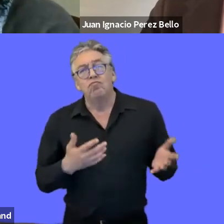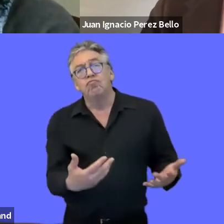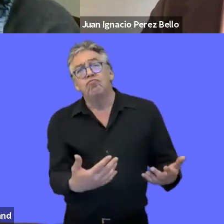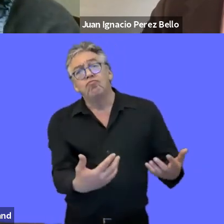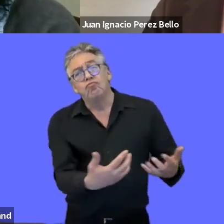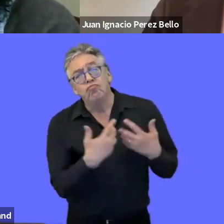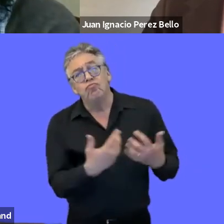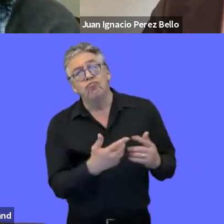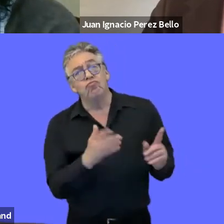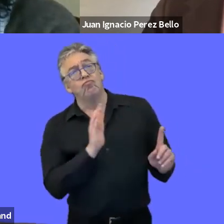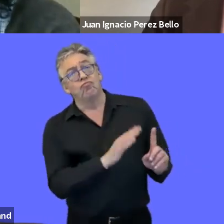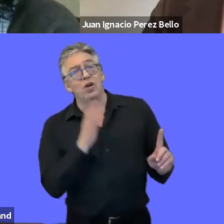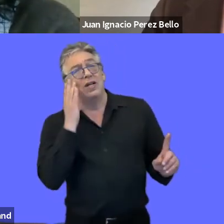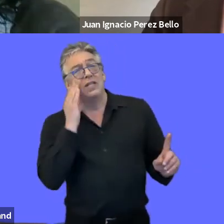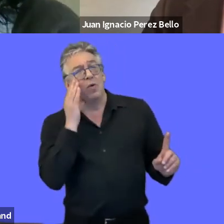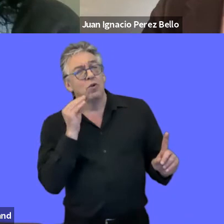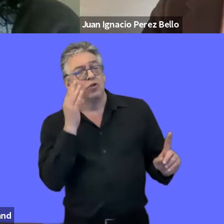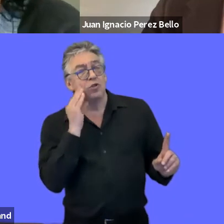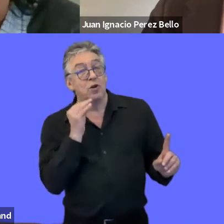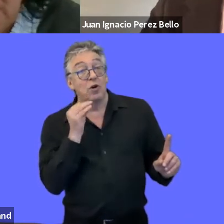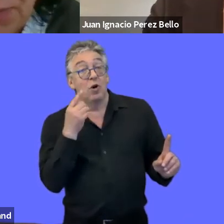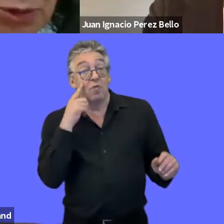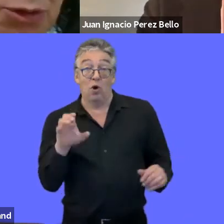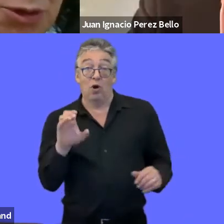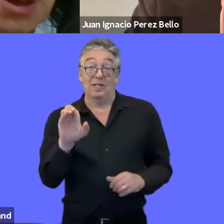in inquiry for the CRPD protocol.